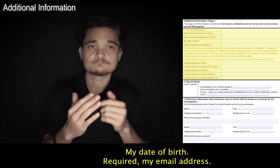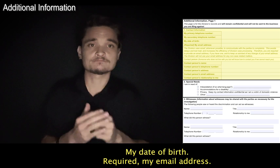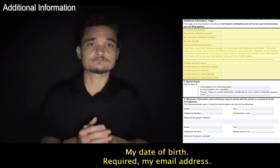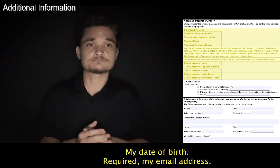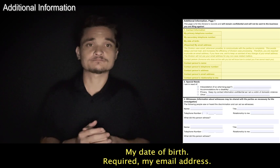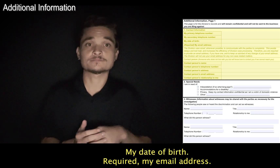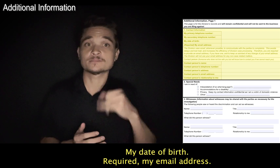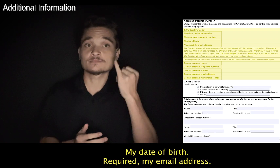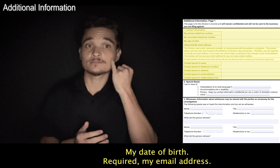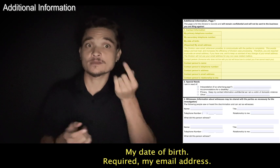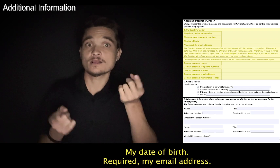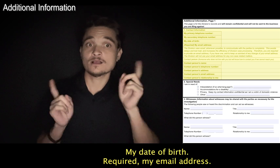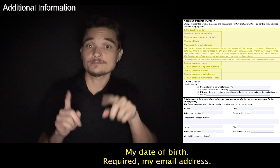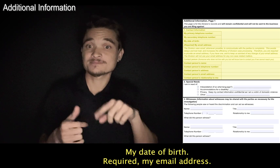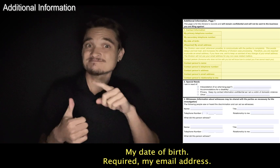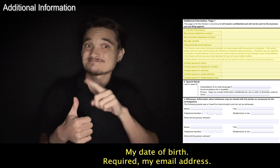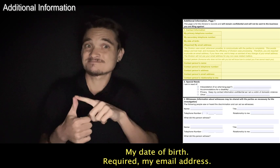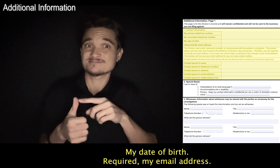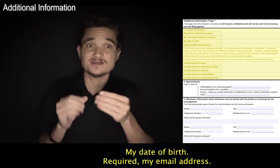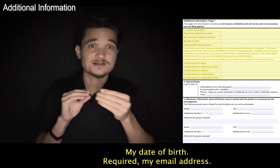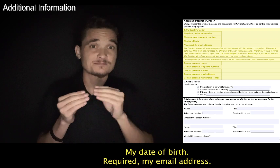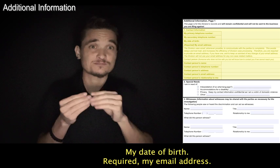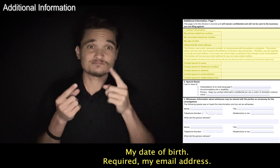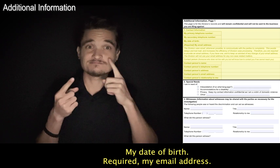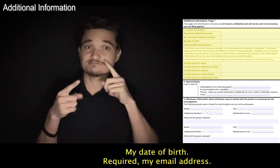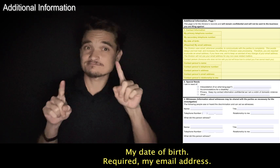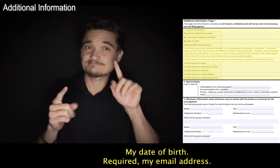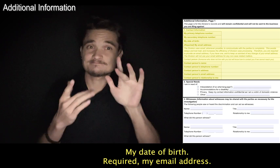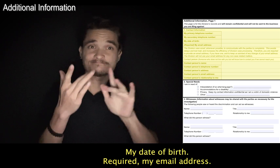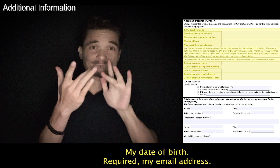My date of birth. Required, my email address.